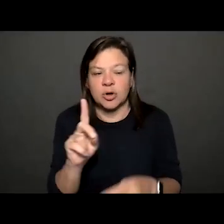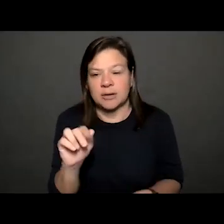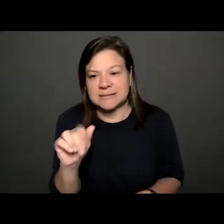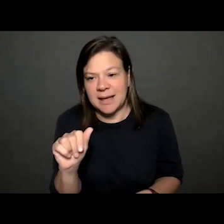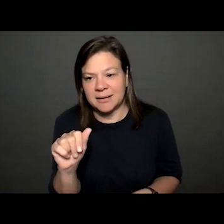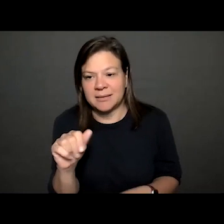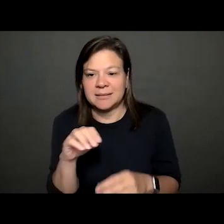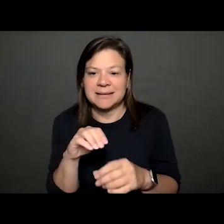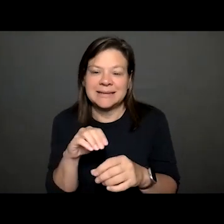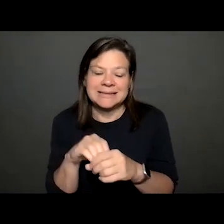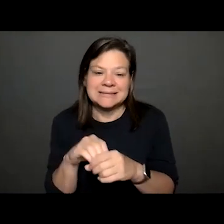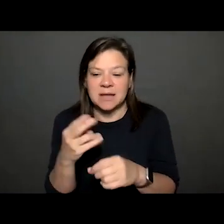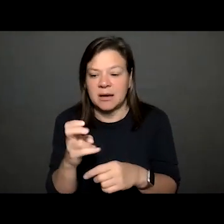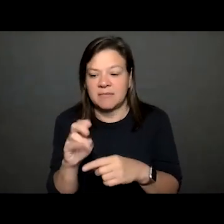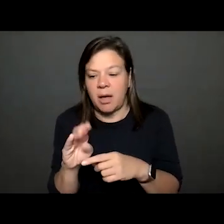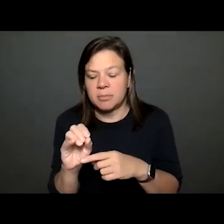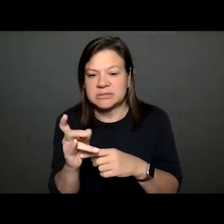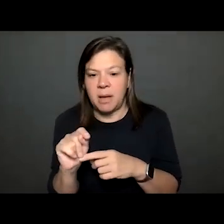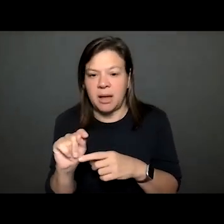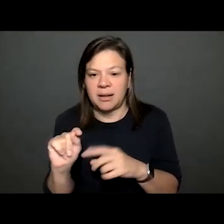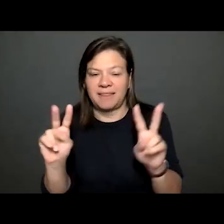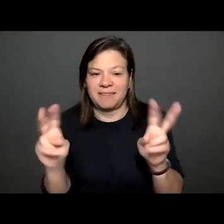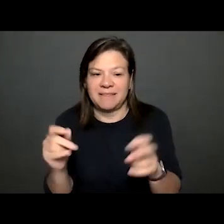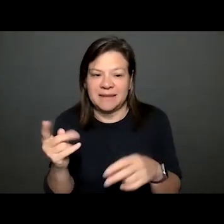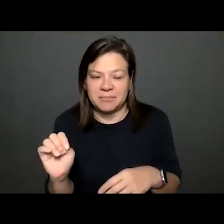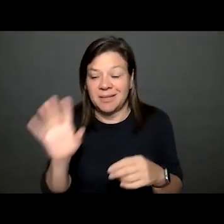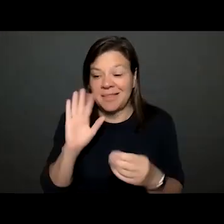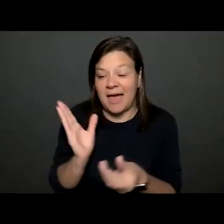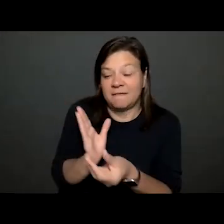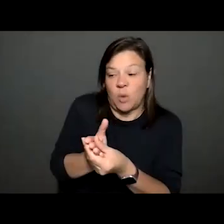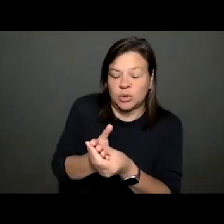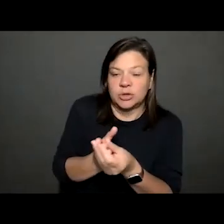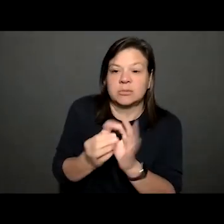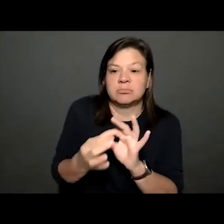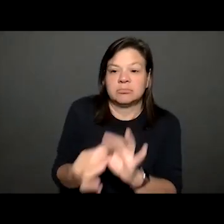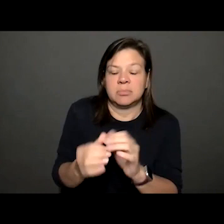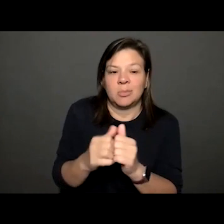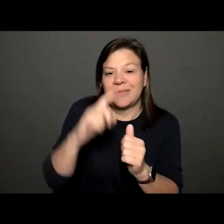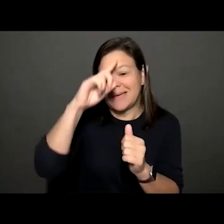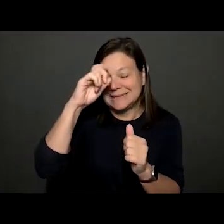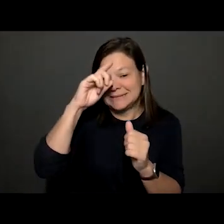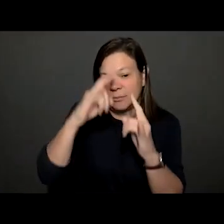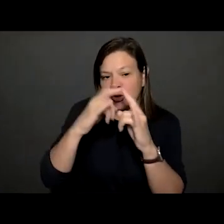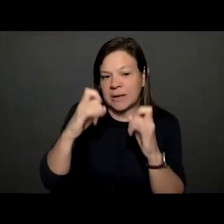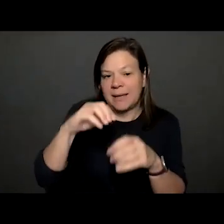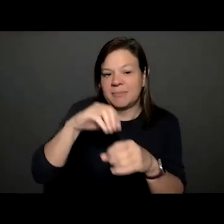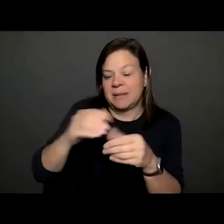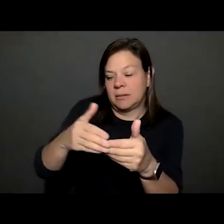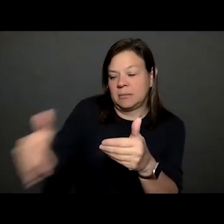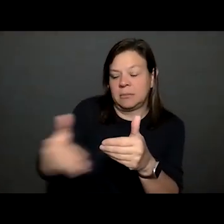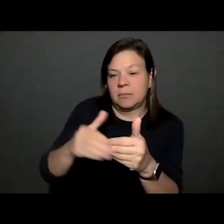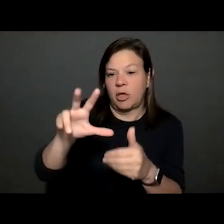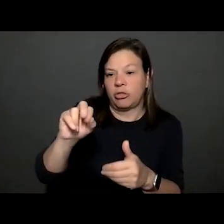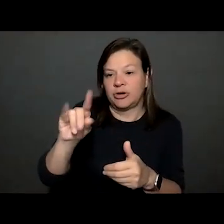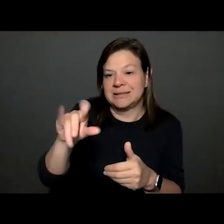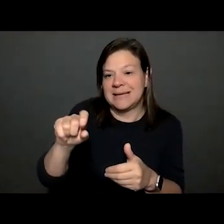THAT FOLDER CONTAINS A SUMMER CAMPS IN THE NEXT 30 DAYS